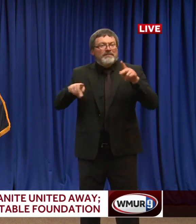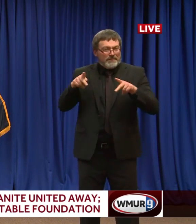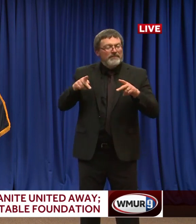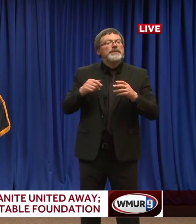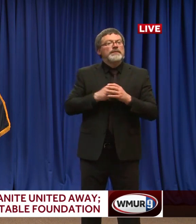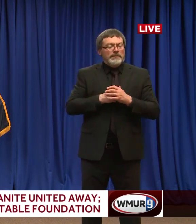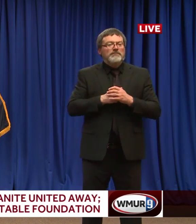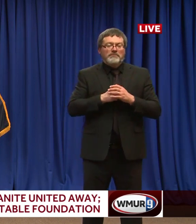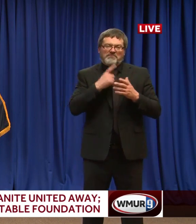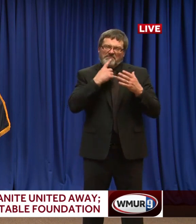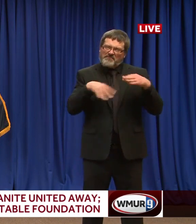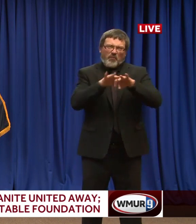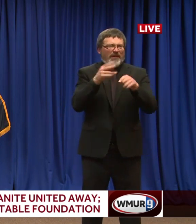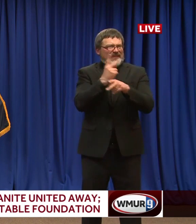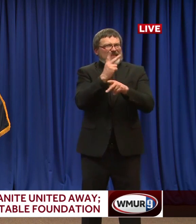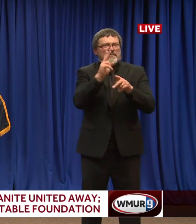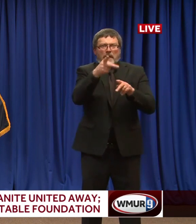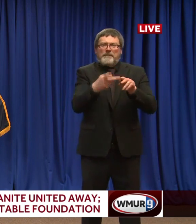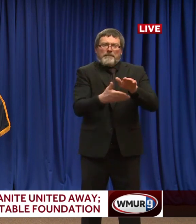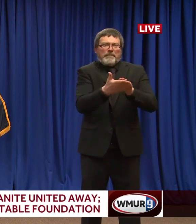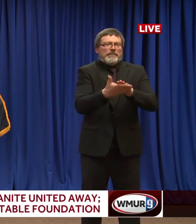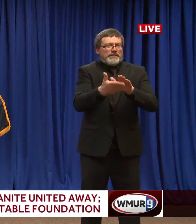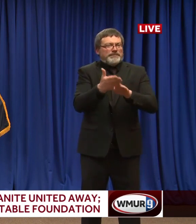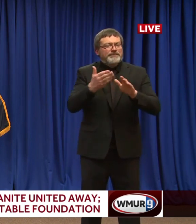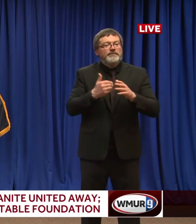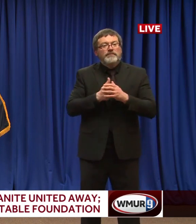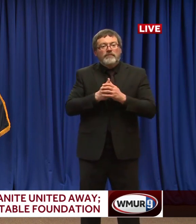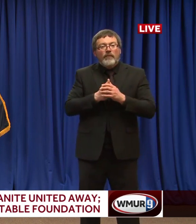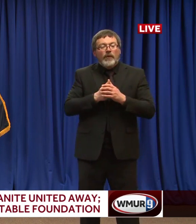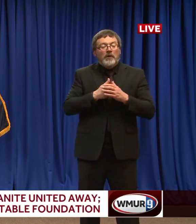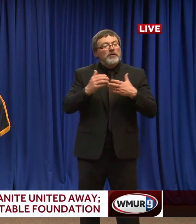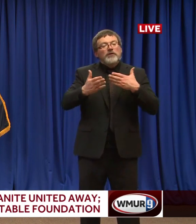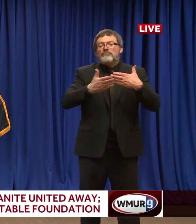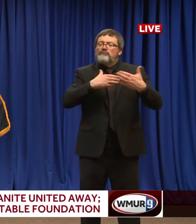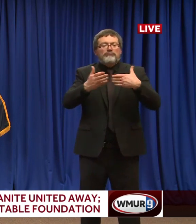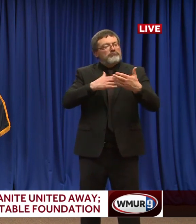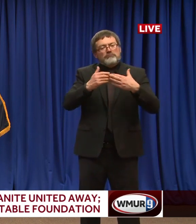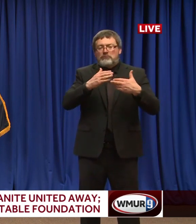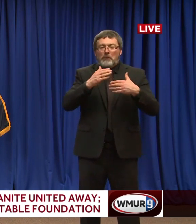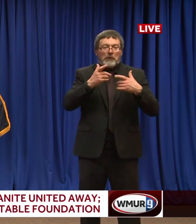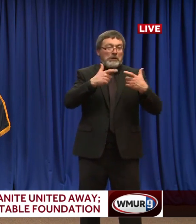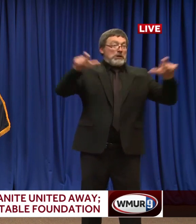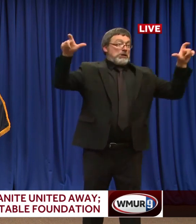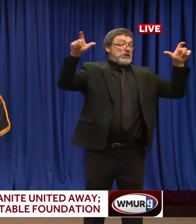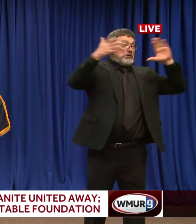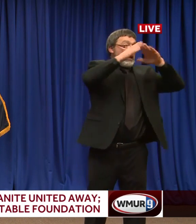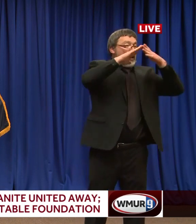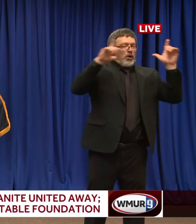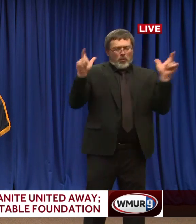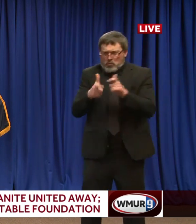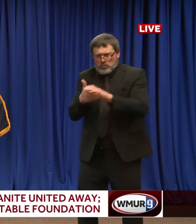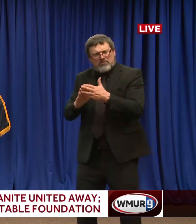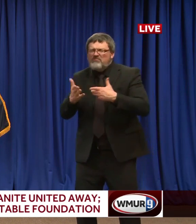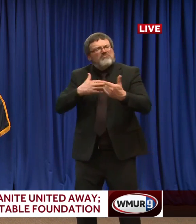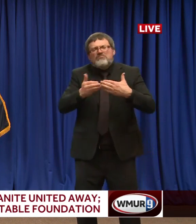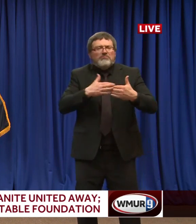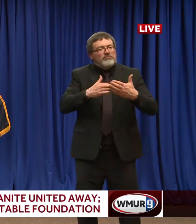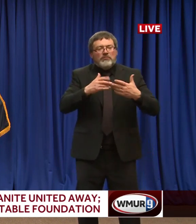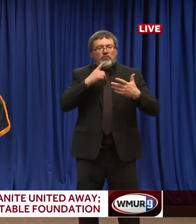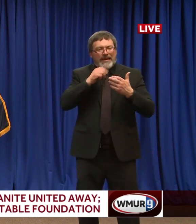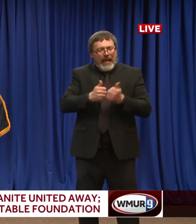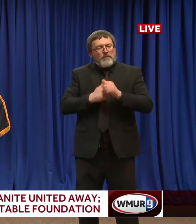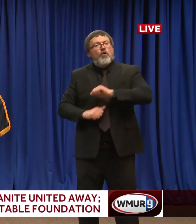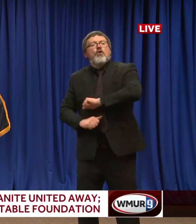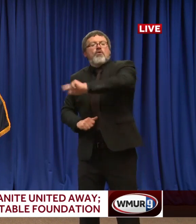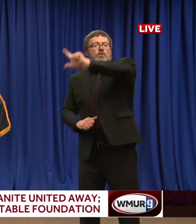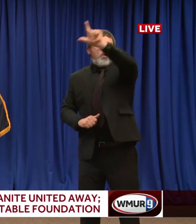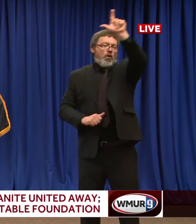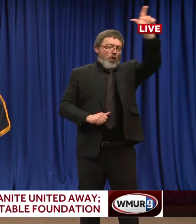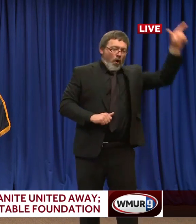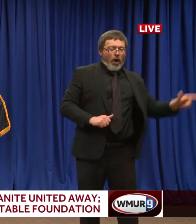A VERY CRITICAL ROLE IN OUR COMMUNITIES FROM THE SMALLEST OF TOWNS TO THE NASHUA AND MANCHESTER’S IT’S THESE NONPROFIT ORGANIZATIONS THAT ARE SO OFTEN MAKING THAT ONE-TO-ONE